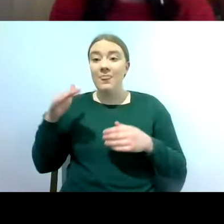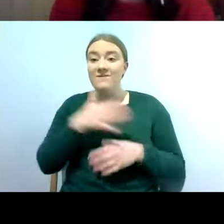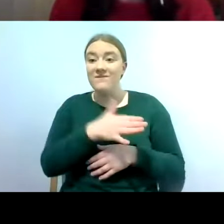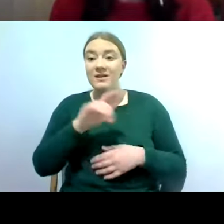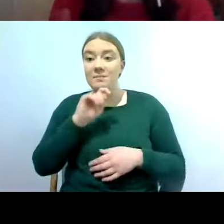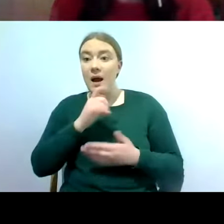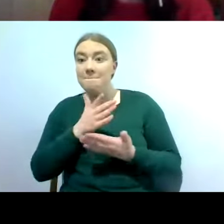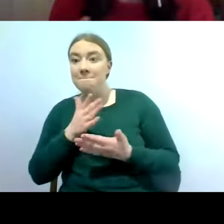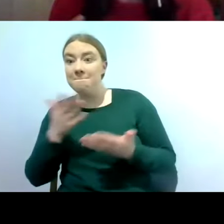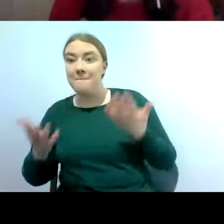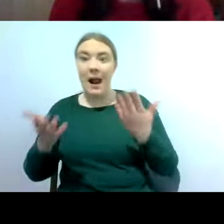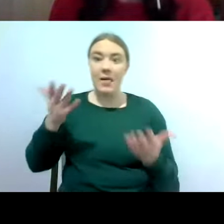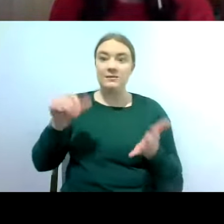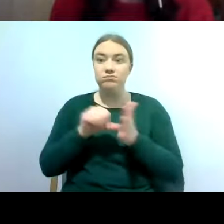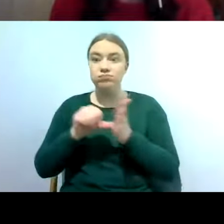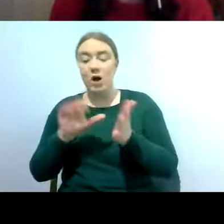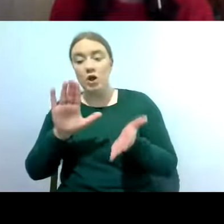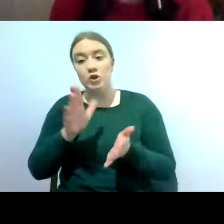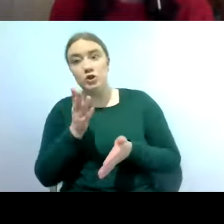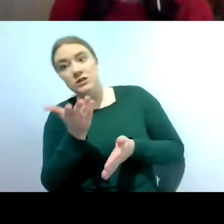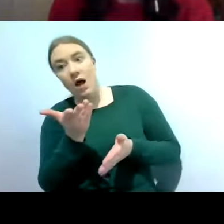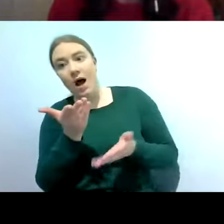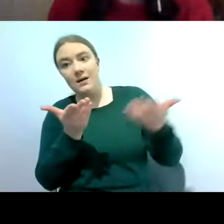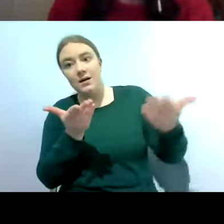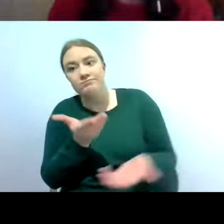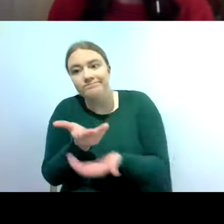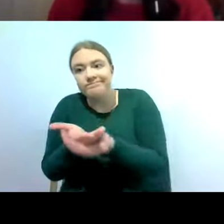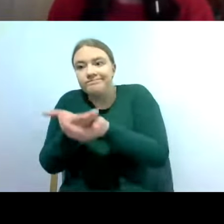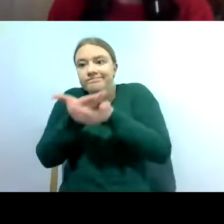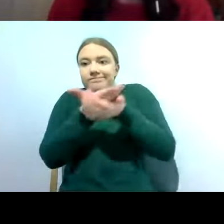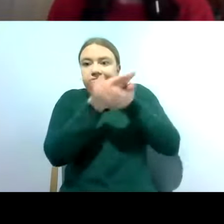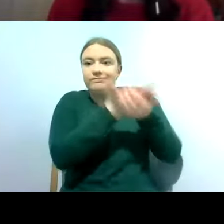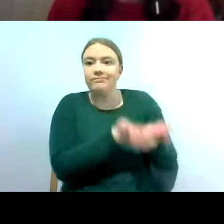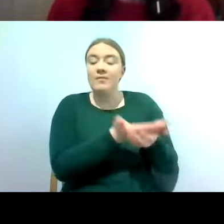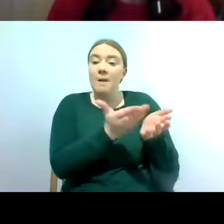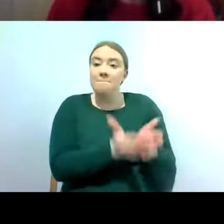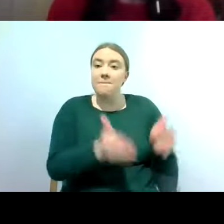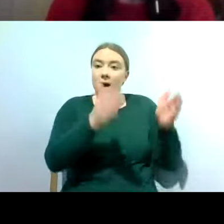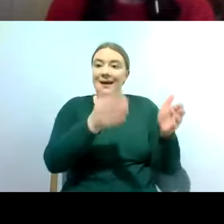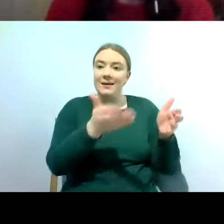their side we're able to easily capture them we can put them in our buckets and take them